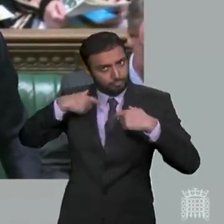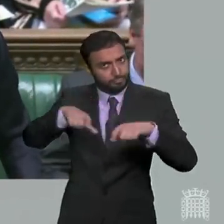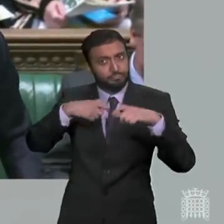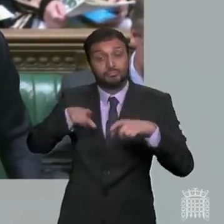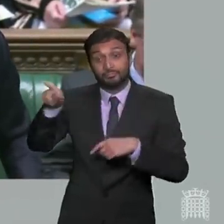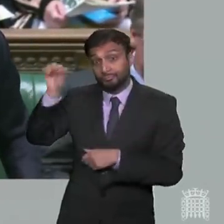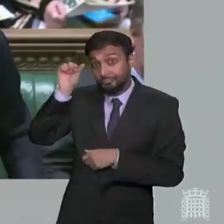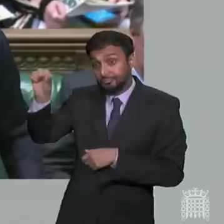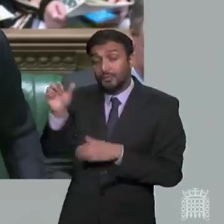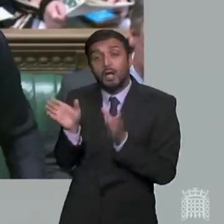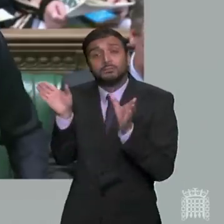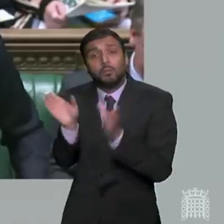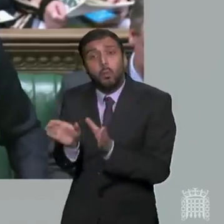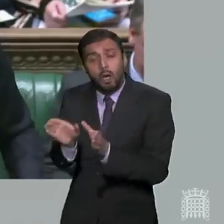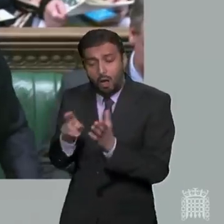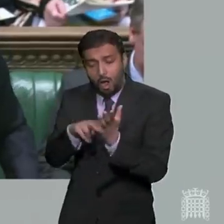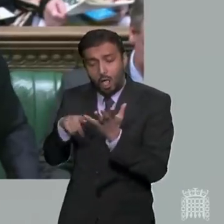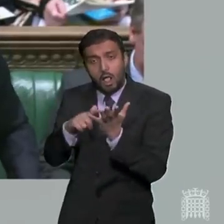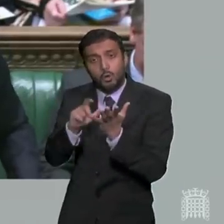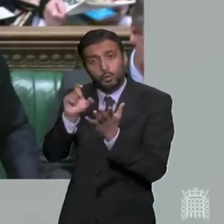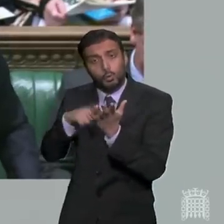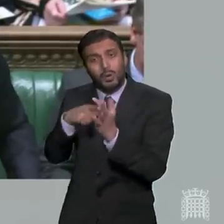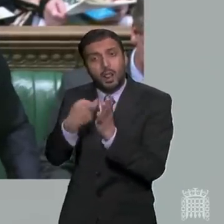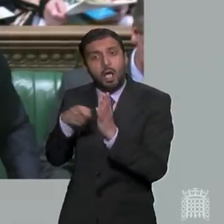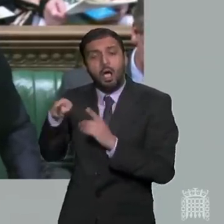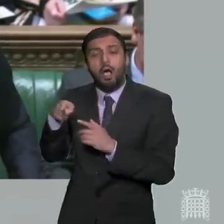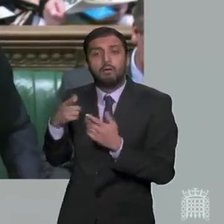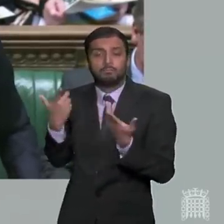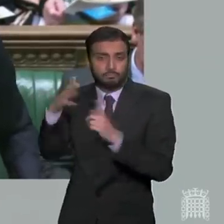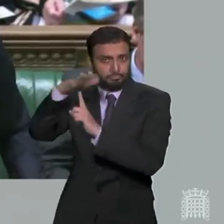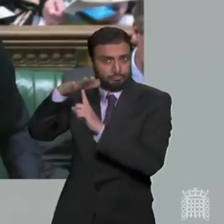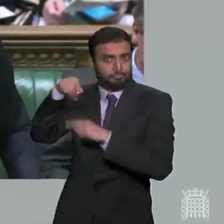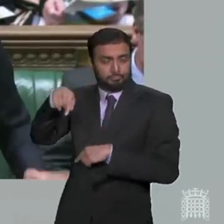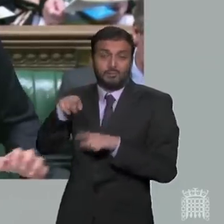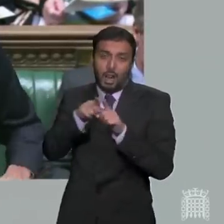the potential to play a key role in that nuclear programme, alongside projects such as Hinckley and Sizewell.